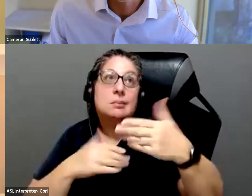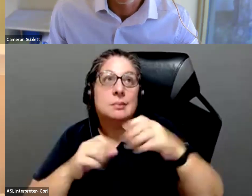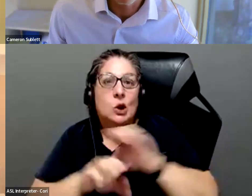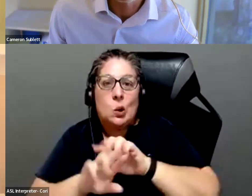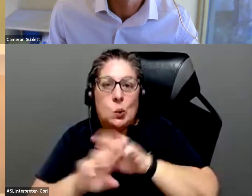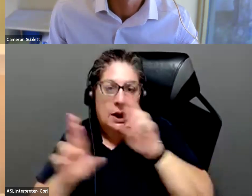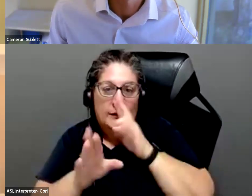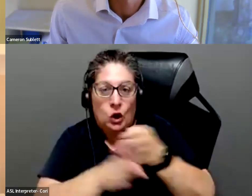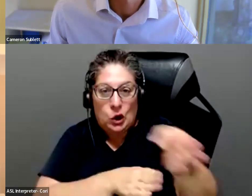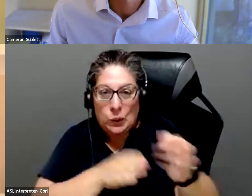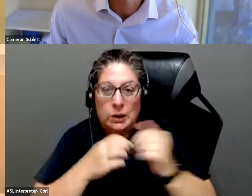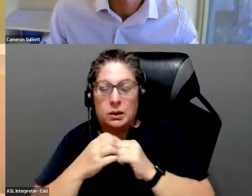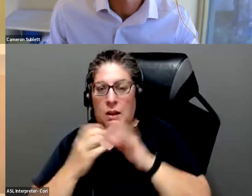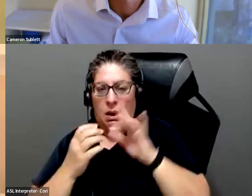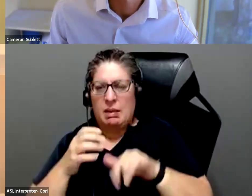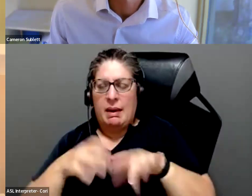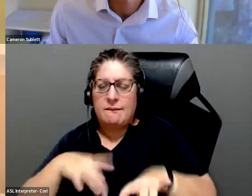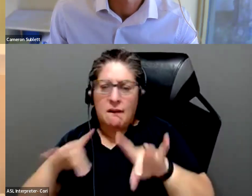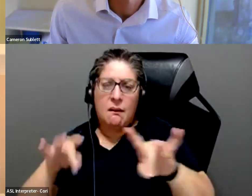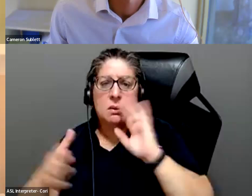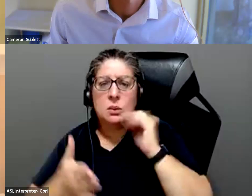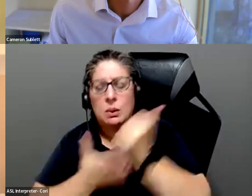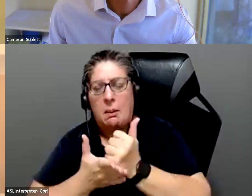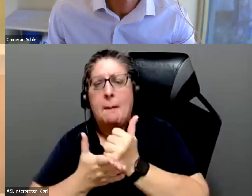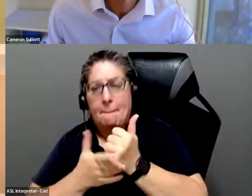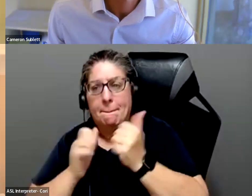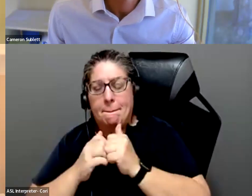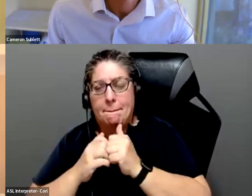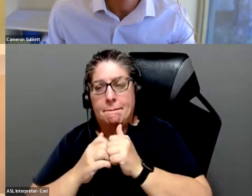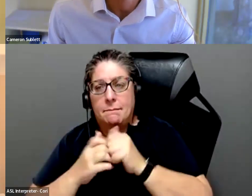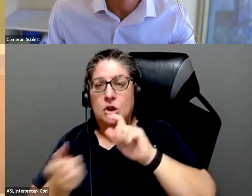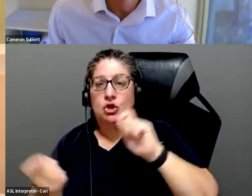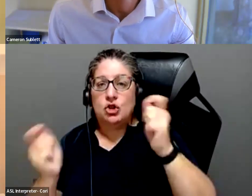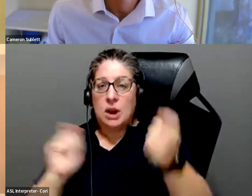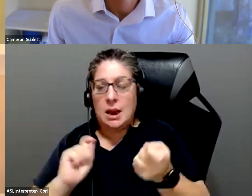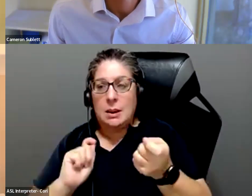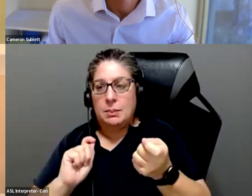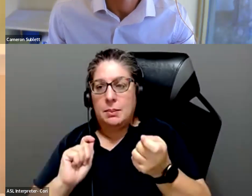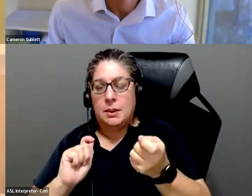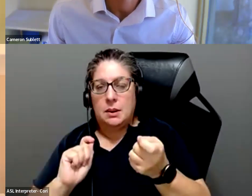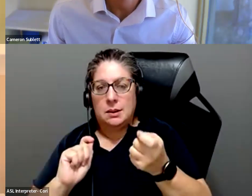I think those findings can help shape the pitch for students,